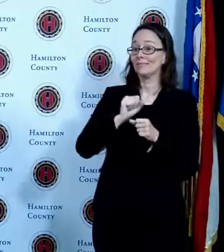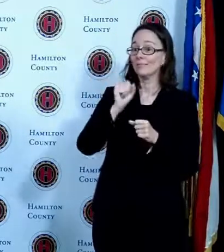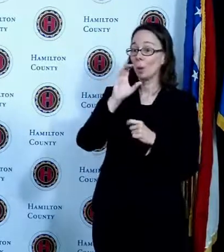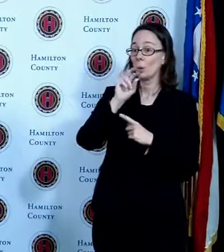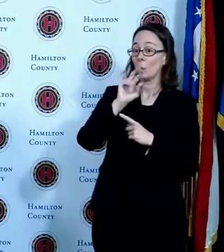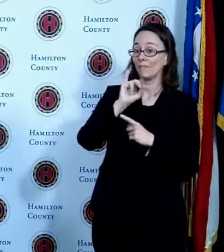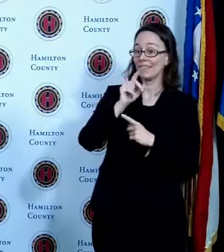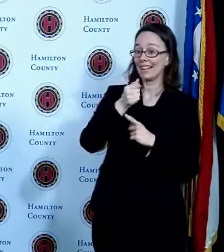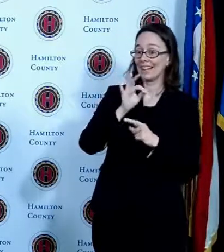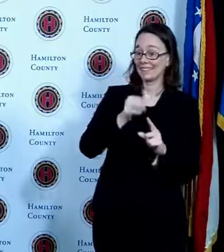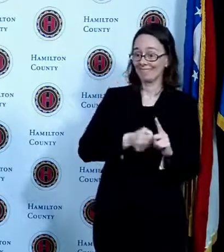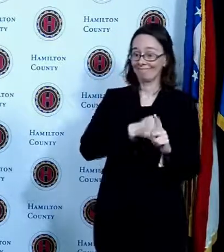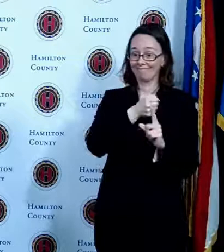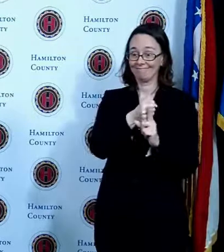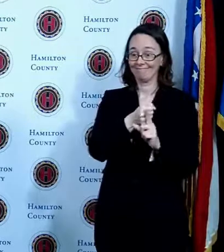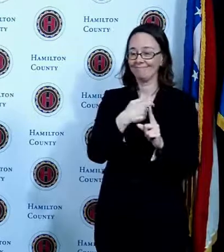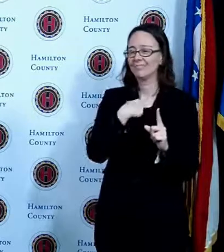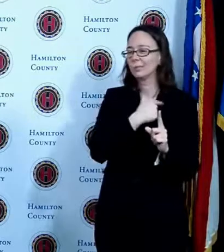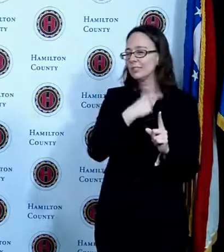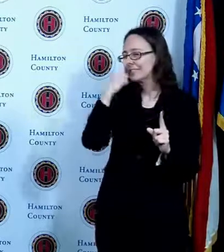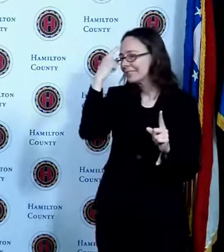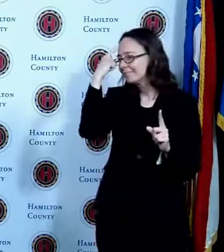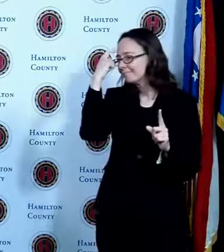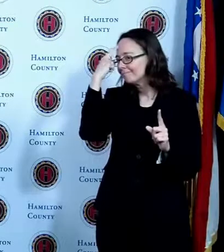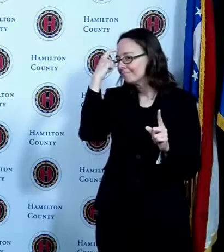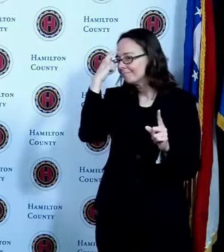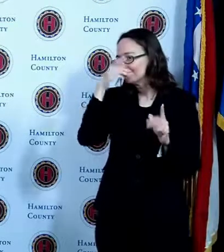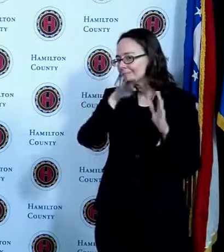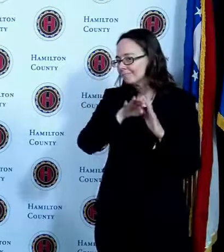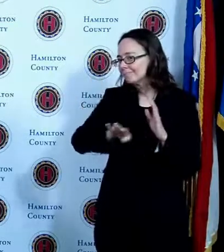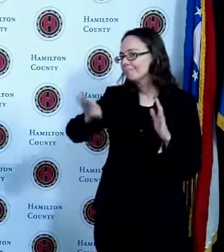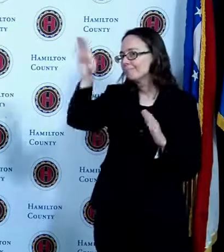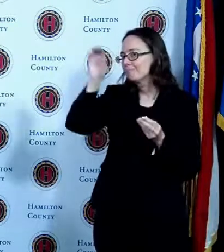relationships not only locally but nationally and follow trends that not